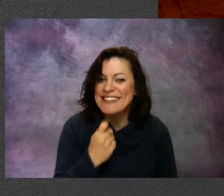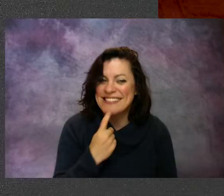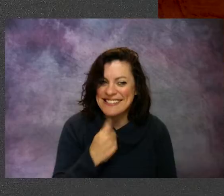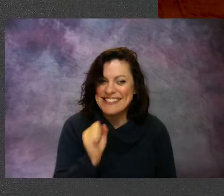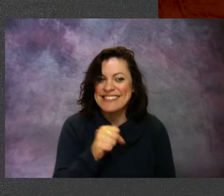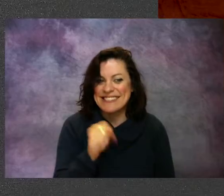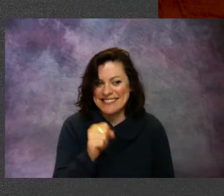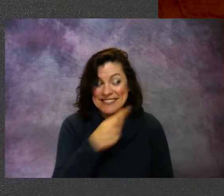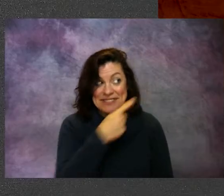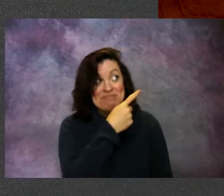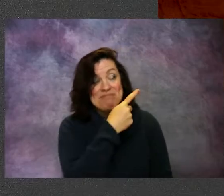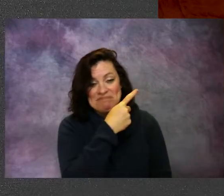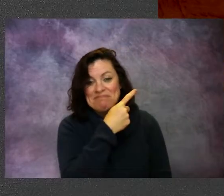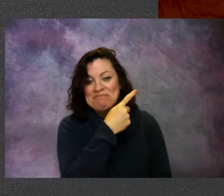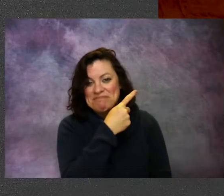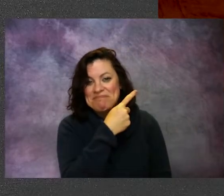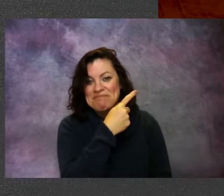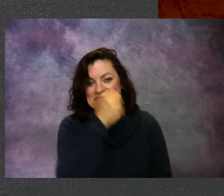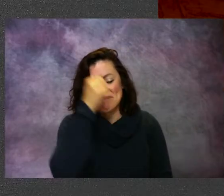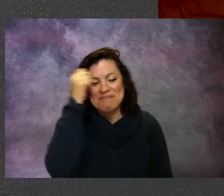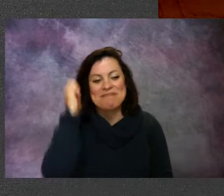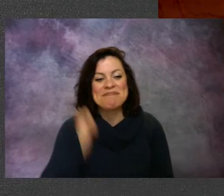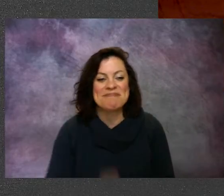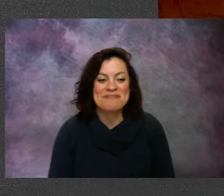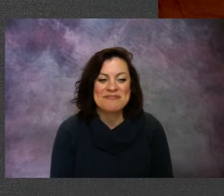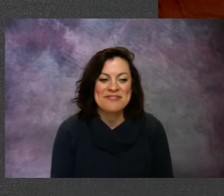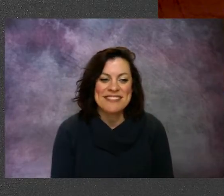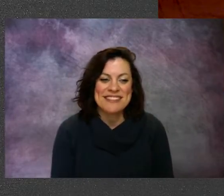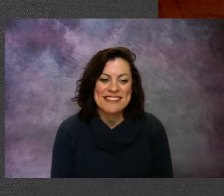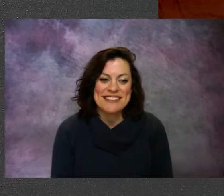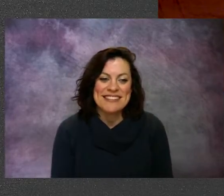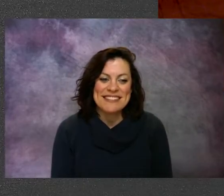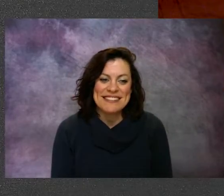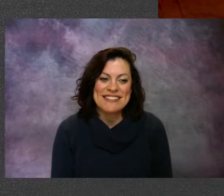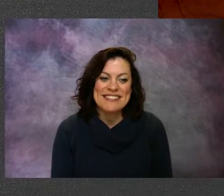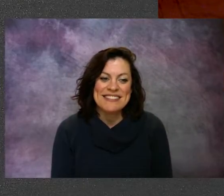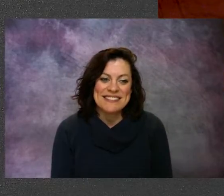of my coffee filter and I am going to make it nice and red